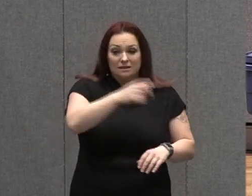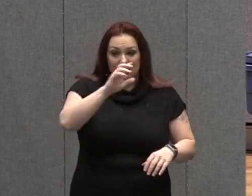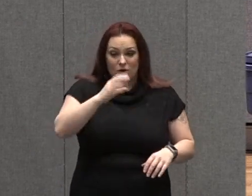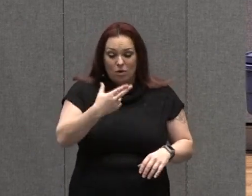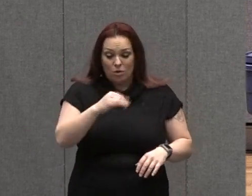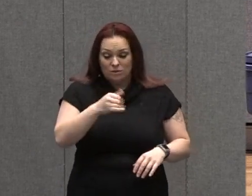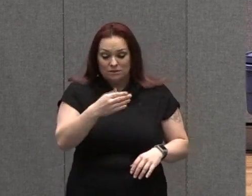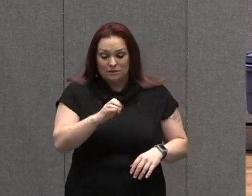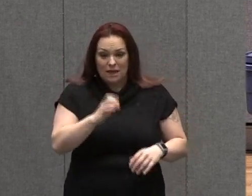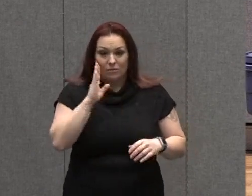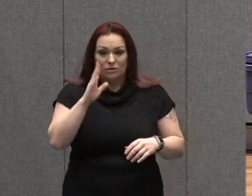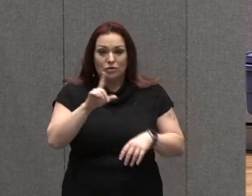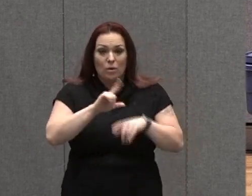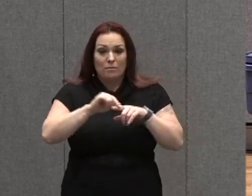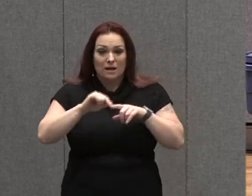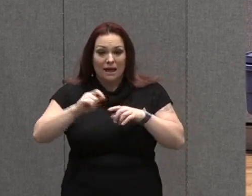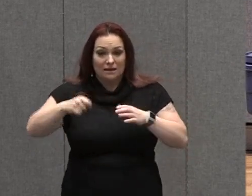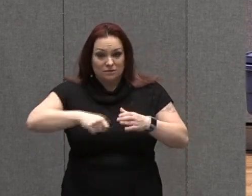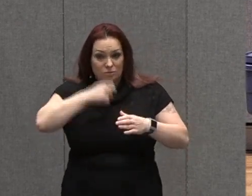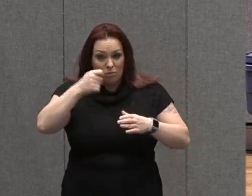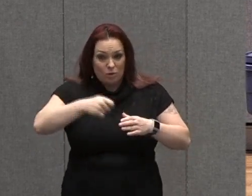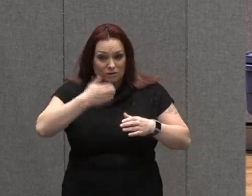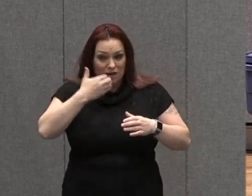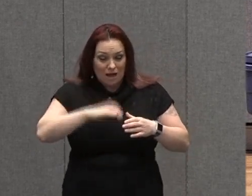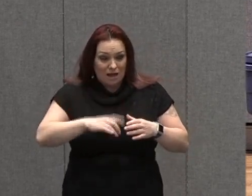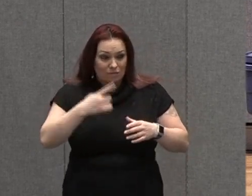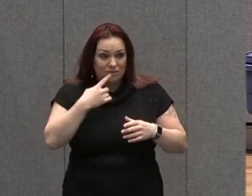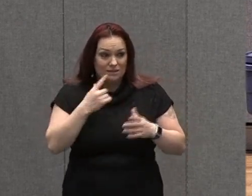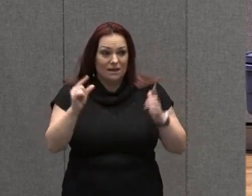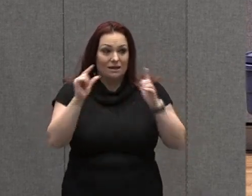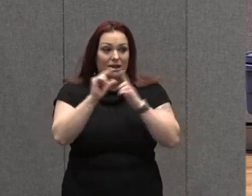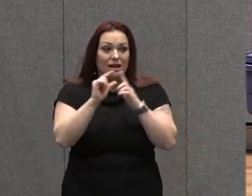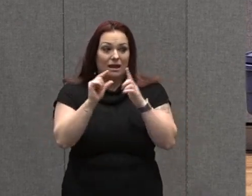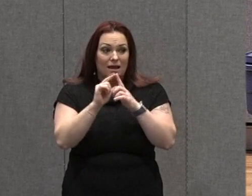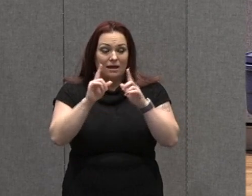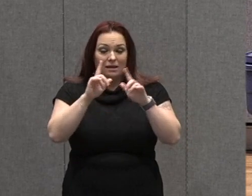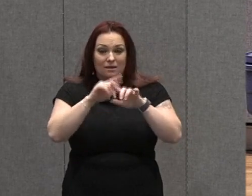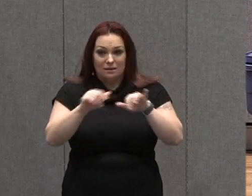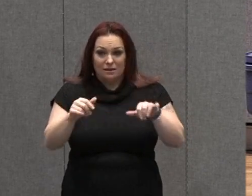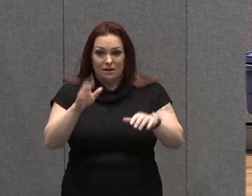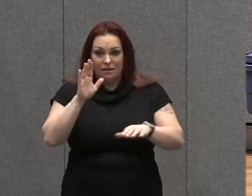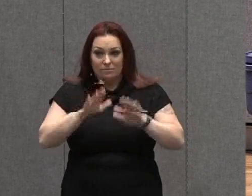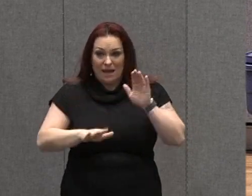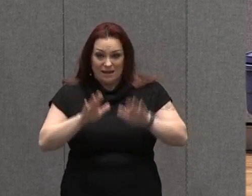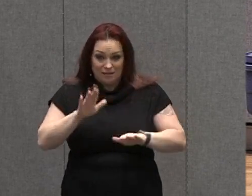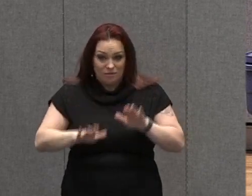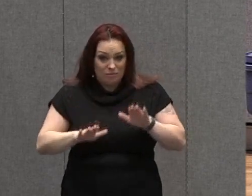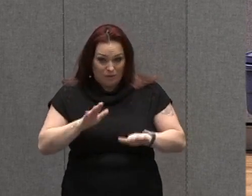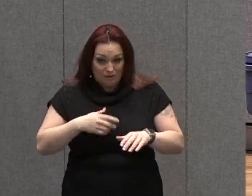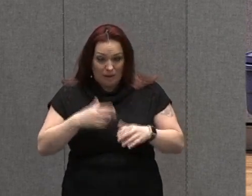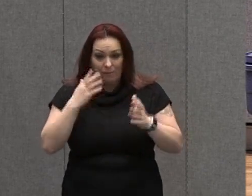So let's do it one time saying the words, and patting the rhythm. Playing the rhythm.